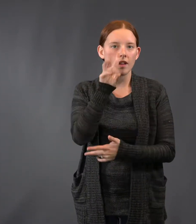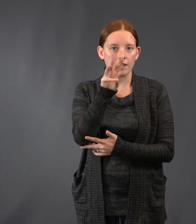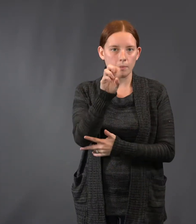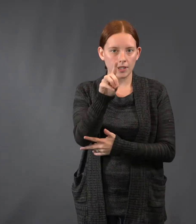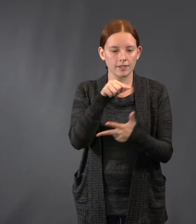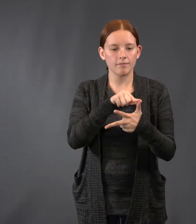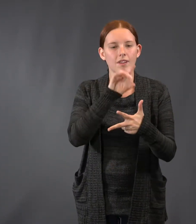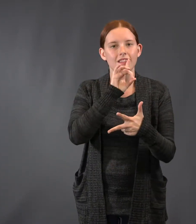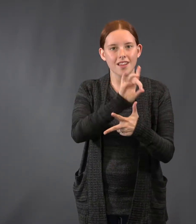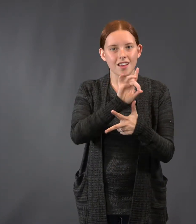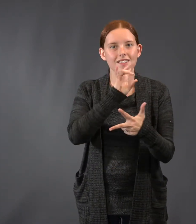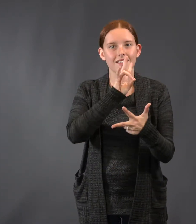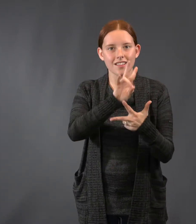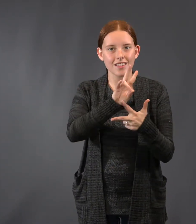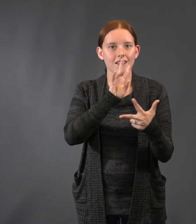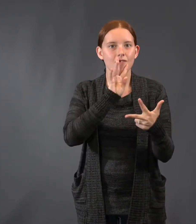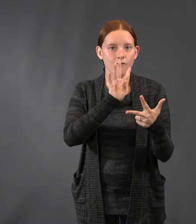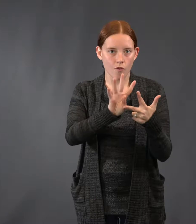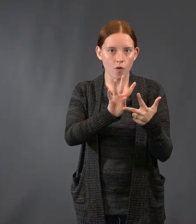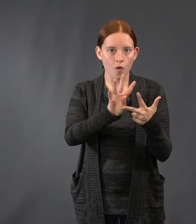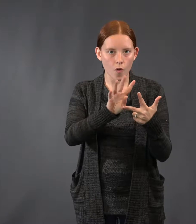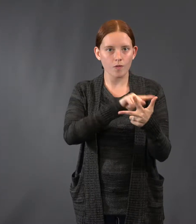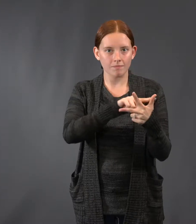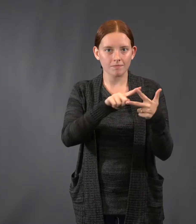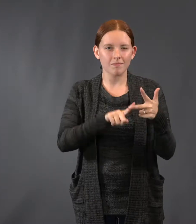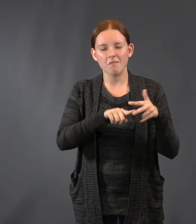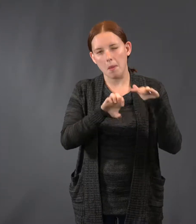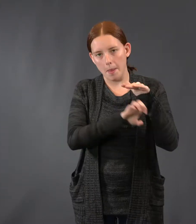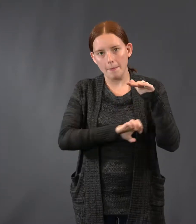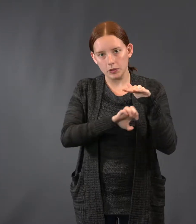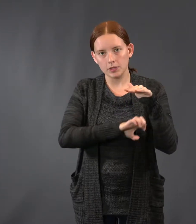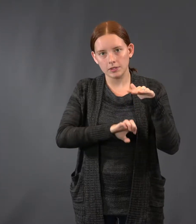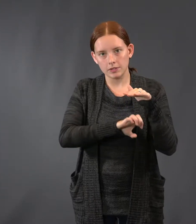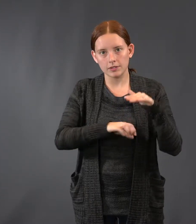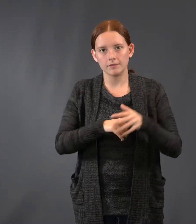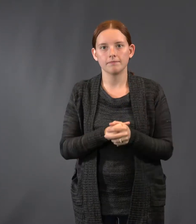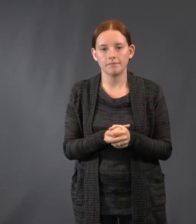They are eight, seven, and four years old. So they're all elementary level.